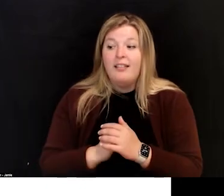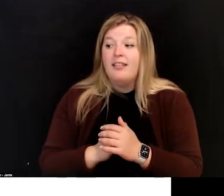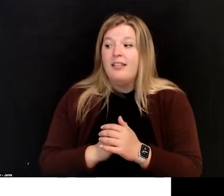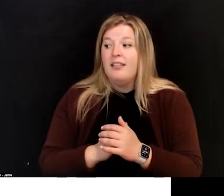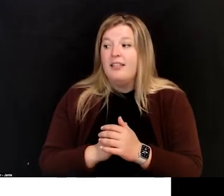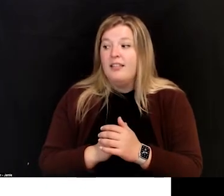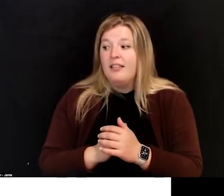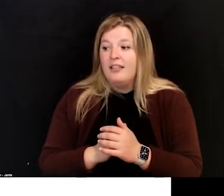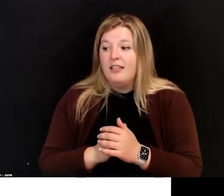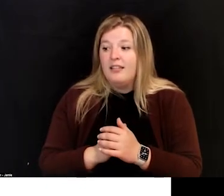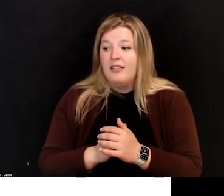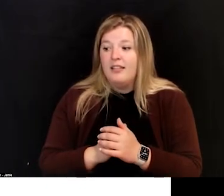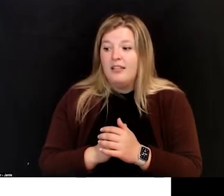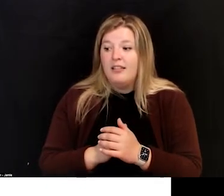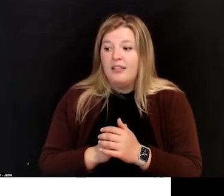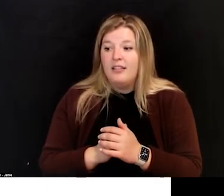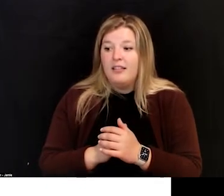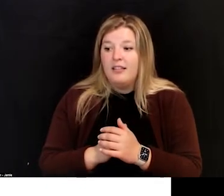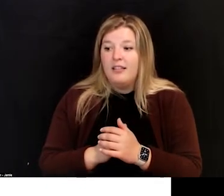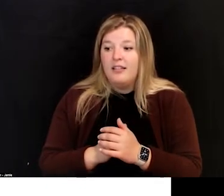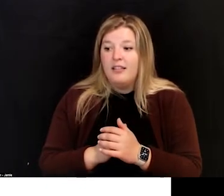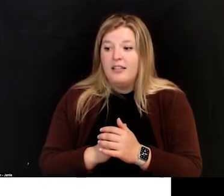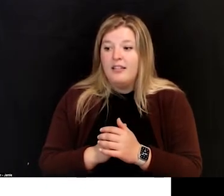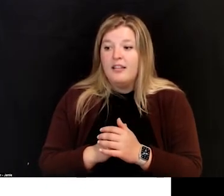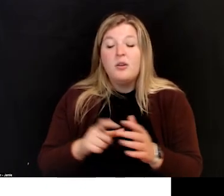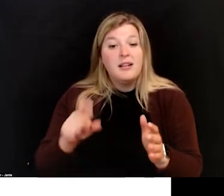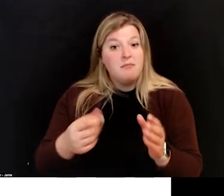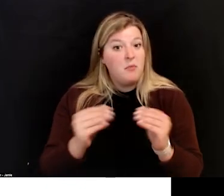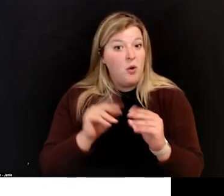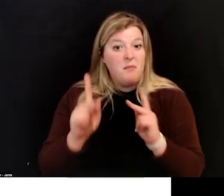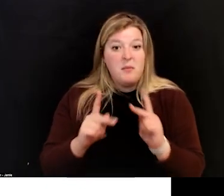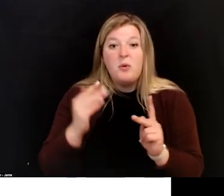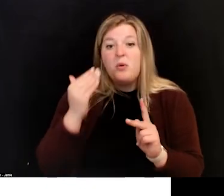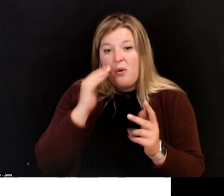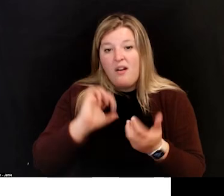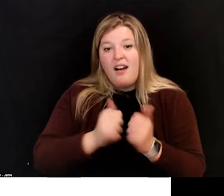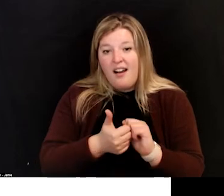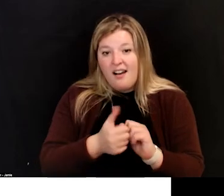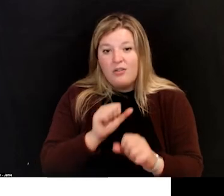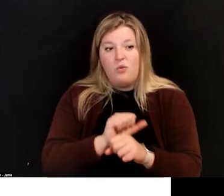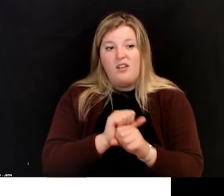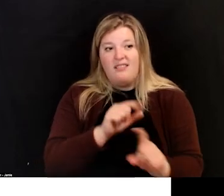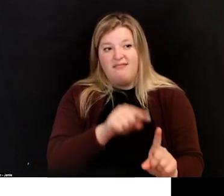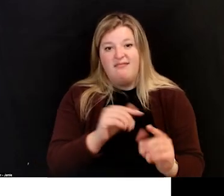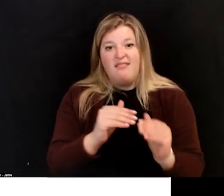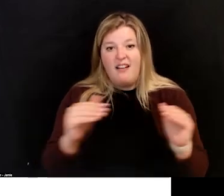And you having more advice about how to work at that level, I think, would make a huge difference for a lot of people.